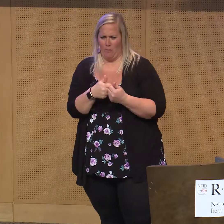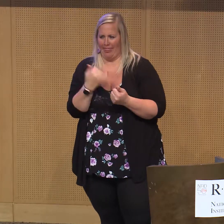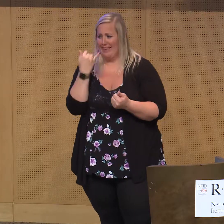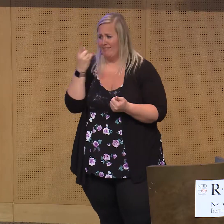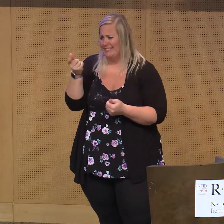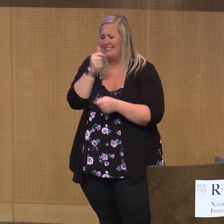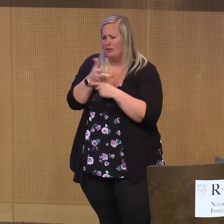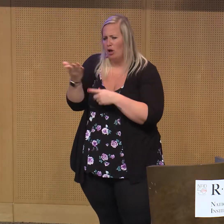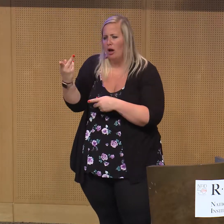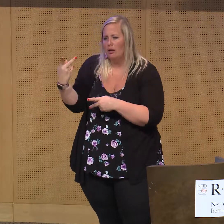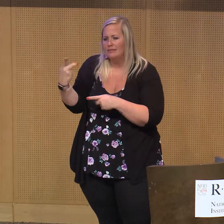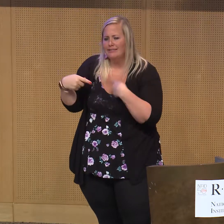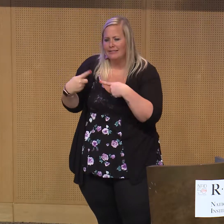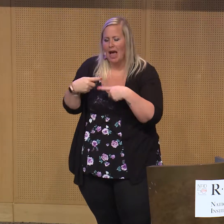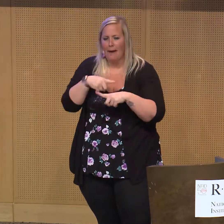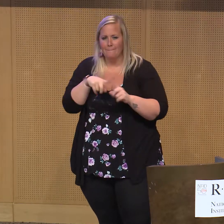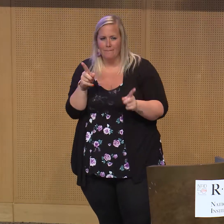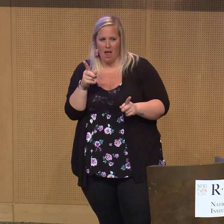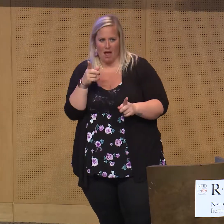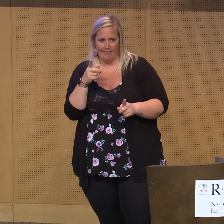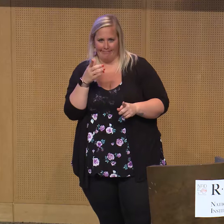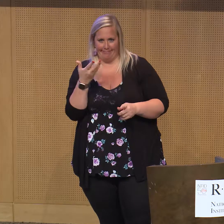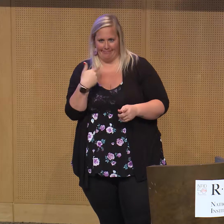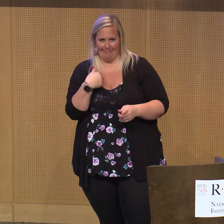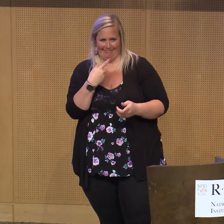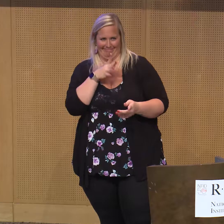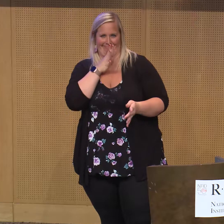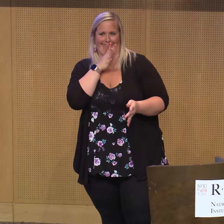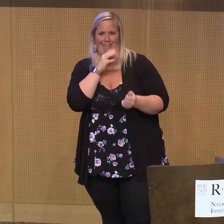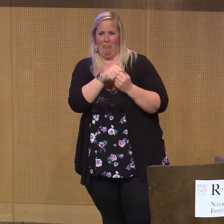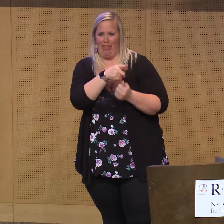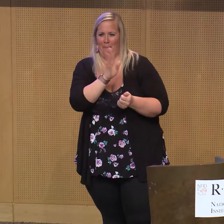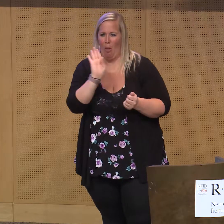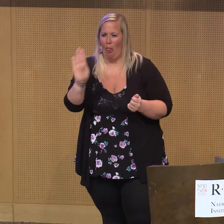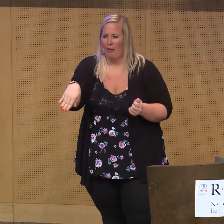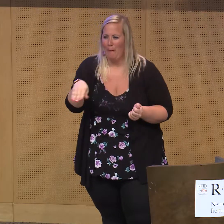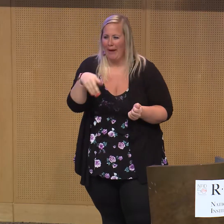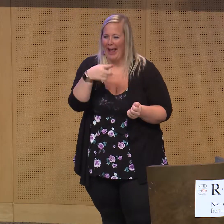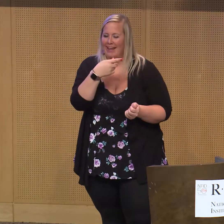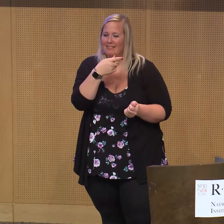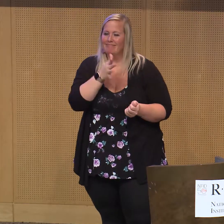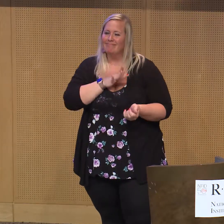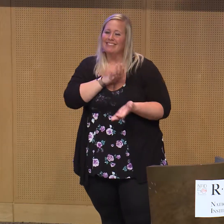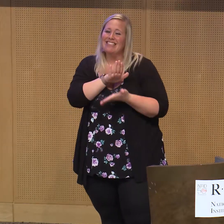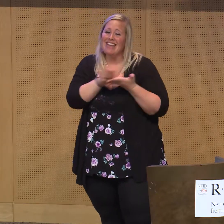There's no one to sign with. I'm the only Deaf person. If I'm with my sister, I'll sign, but I'm using my voice with my co-workers,